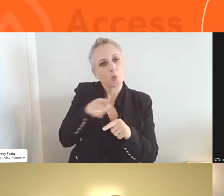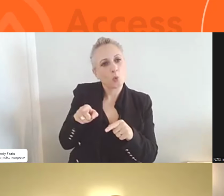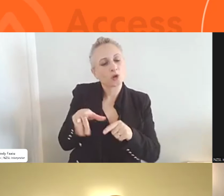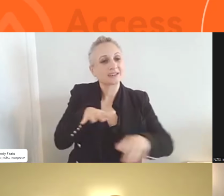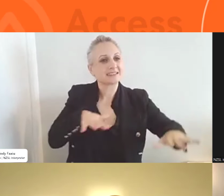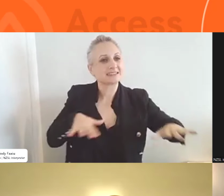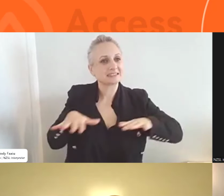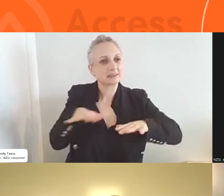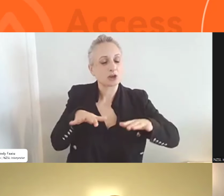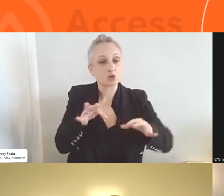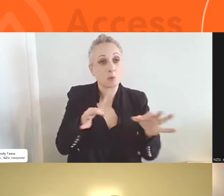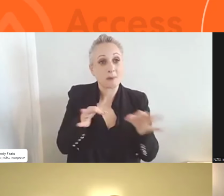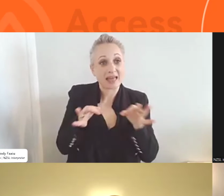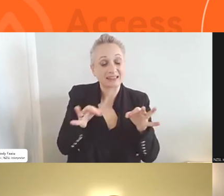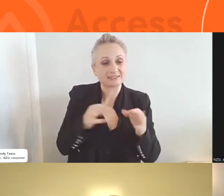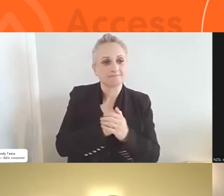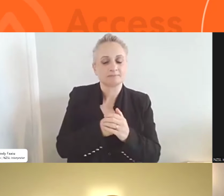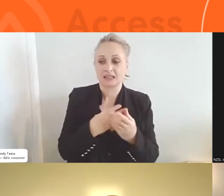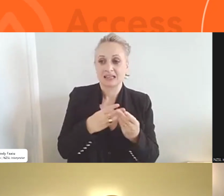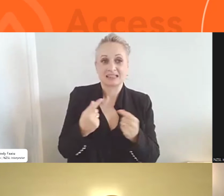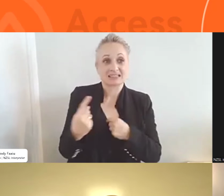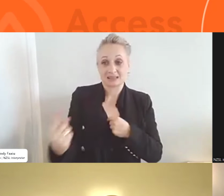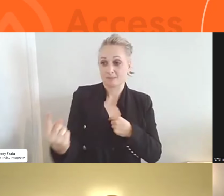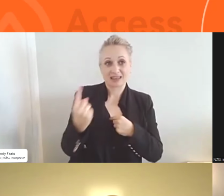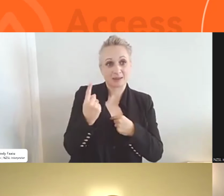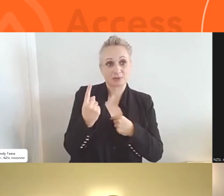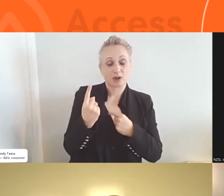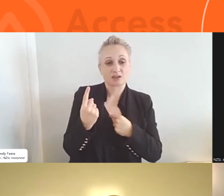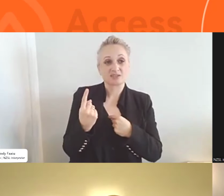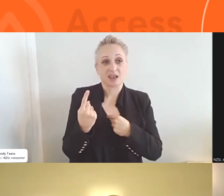us and specifically talk about the need for spatial planning for